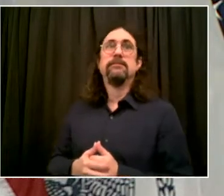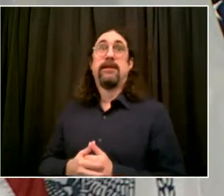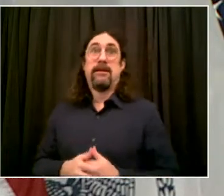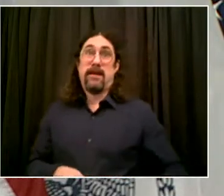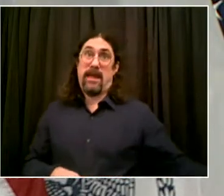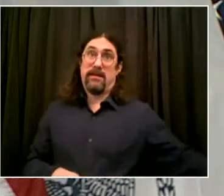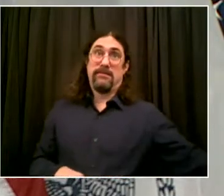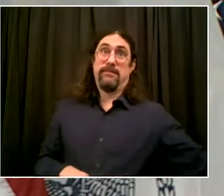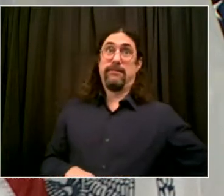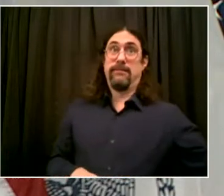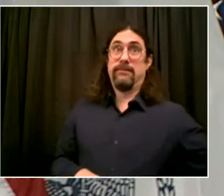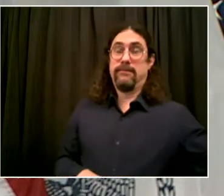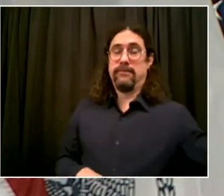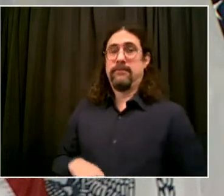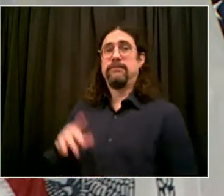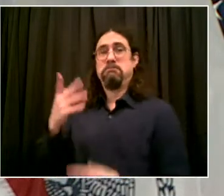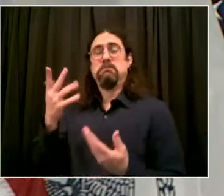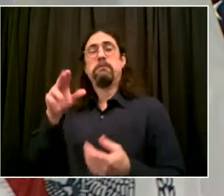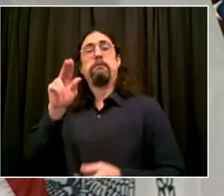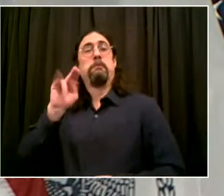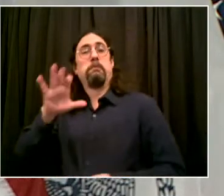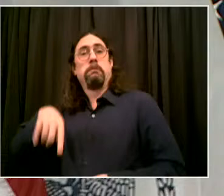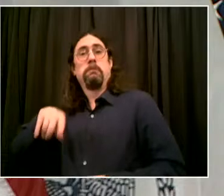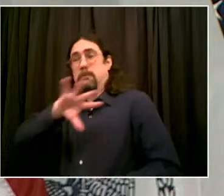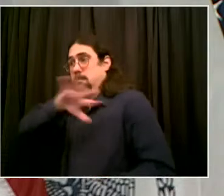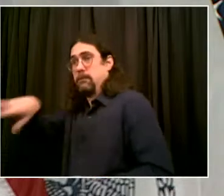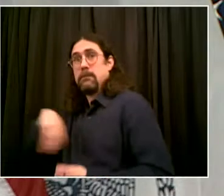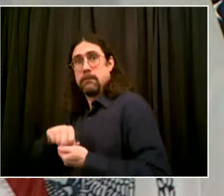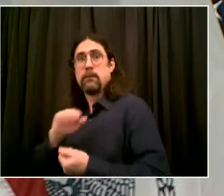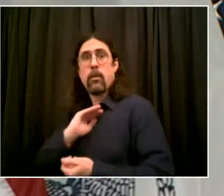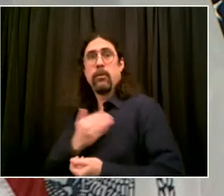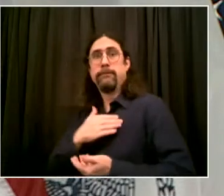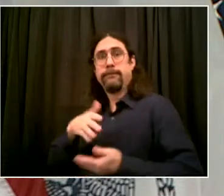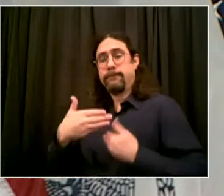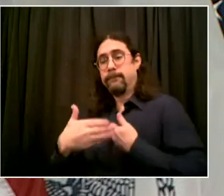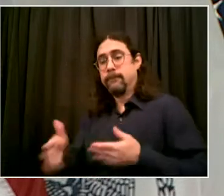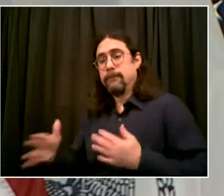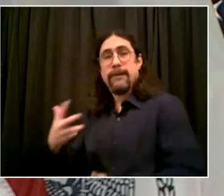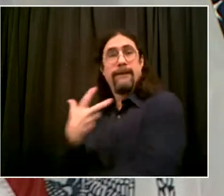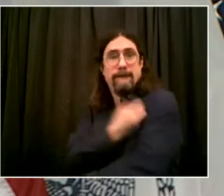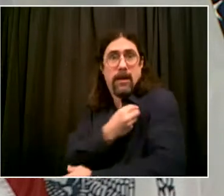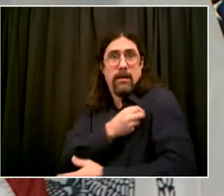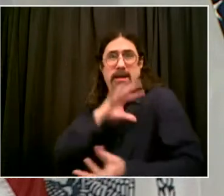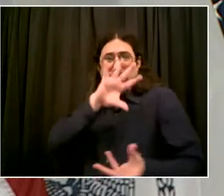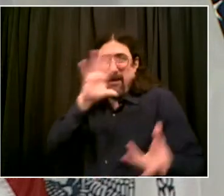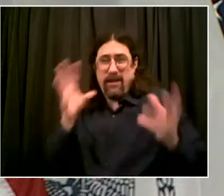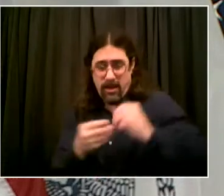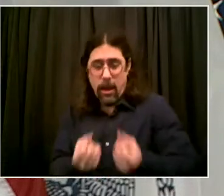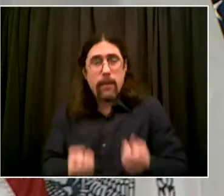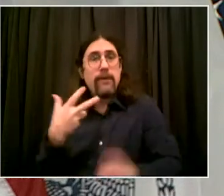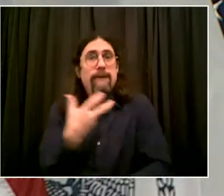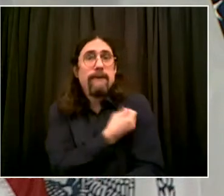THE BIGGER CHALLENGE HERRE, WE TALKED ABOUT EARLIER THIS MORNING, WE HAVE DOSES THAT ARE E